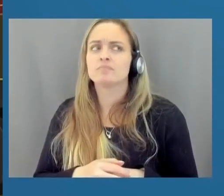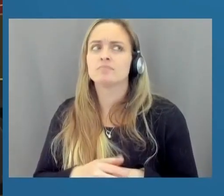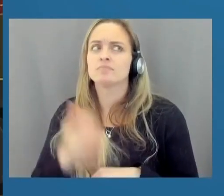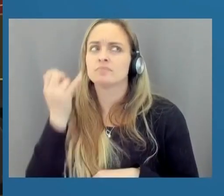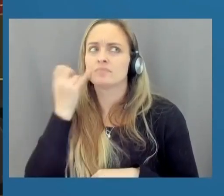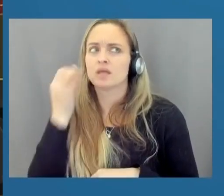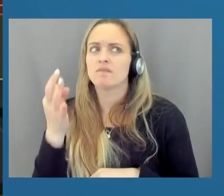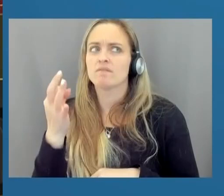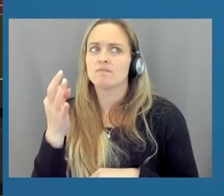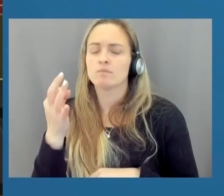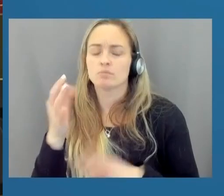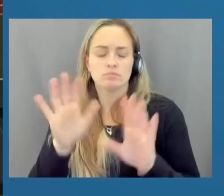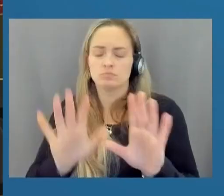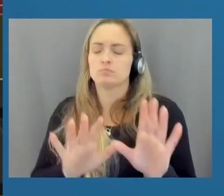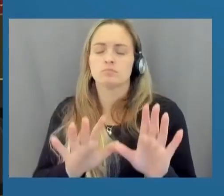There's one thing I can say with certainty.